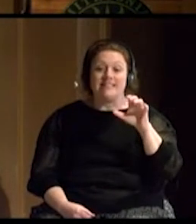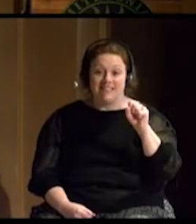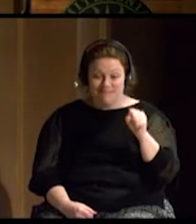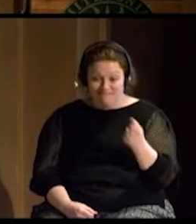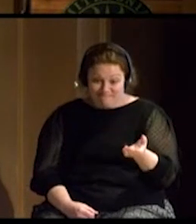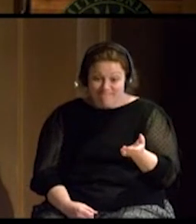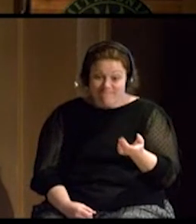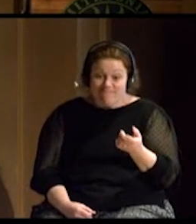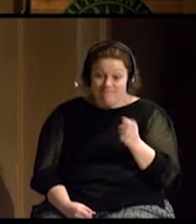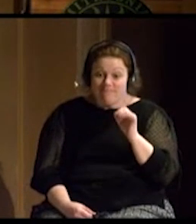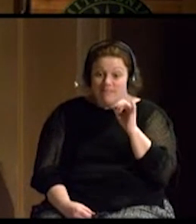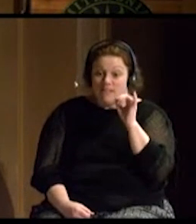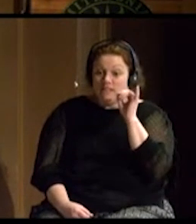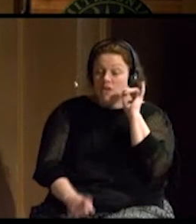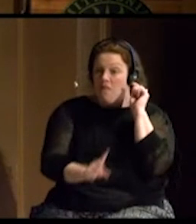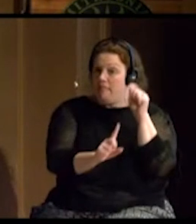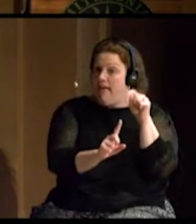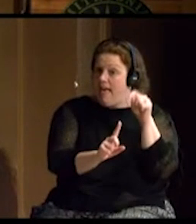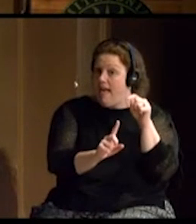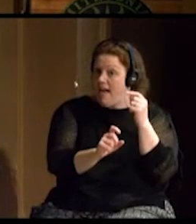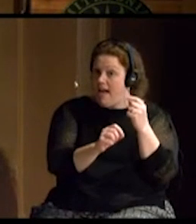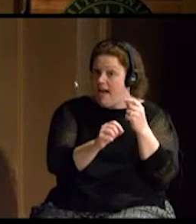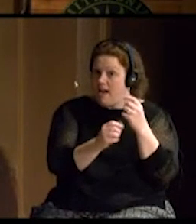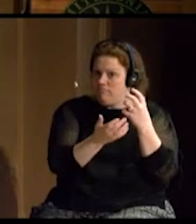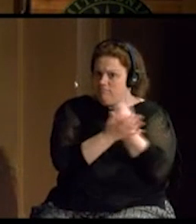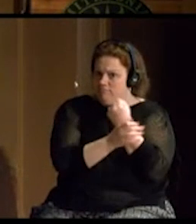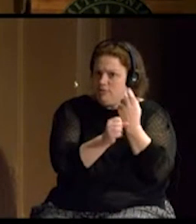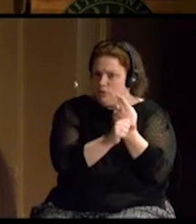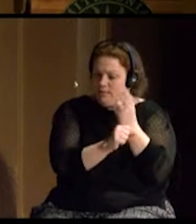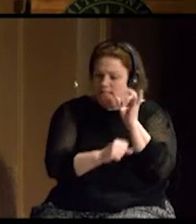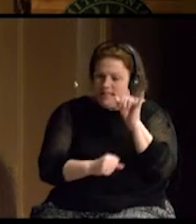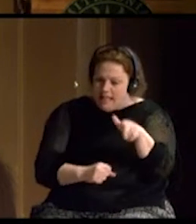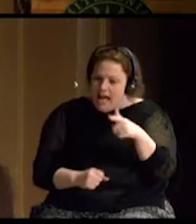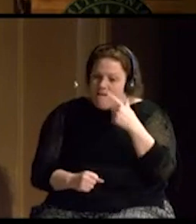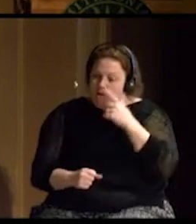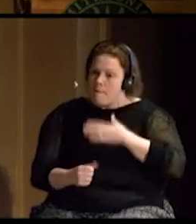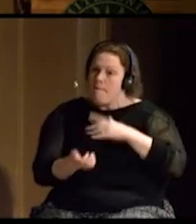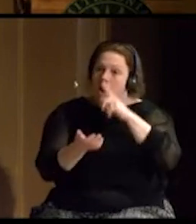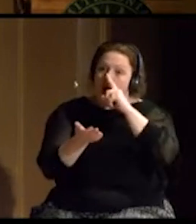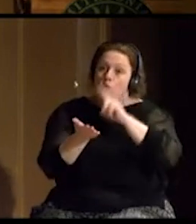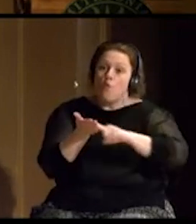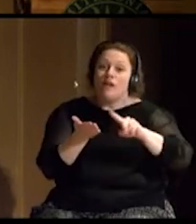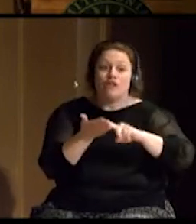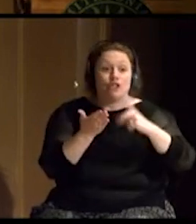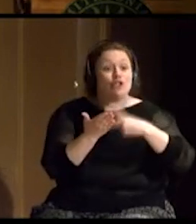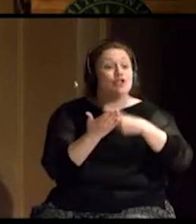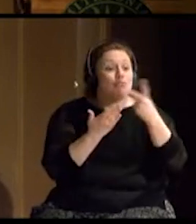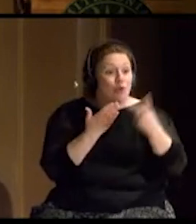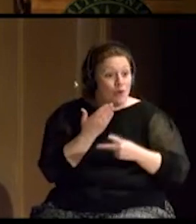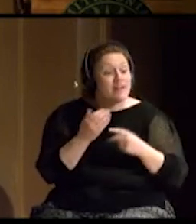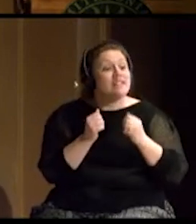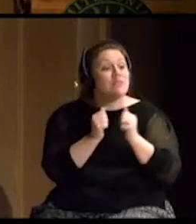And with that background in mind, a major aspect of my research program deals with building phylogenies,